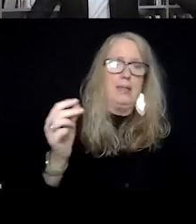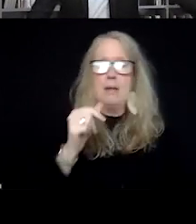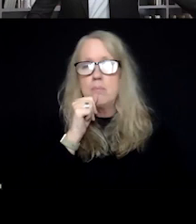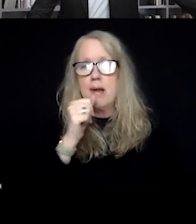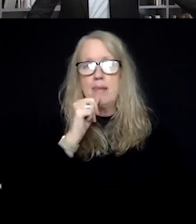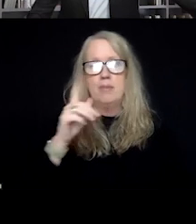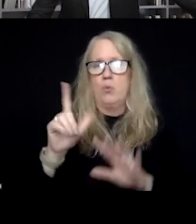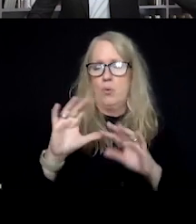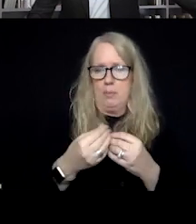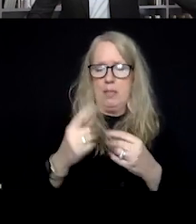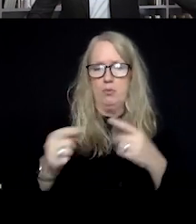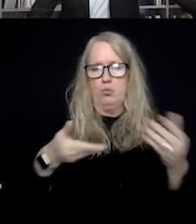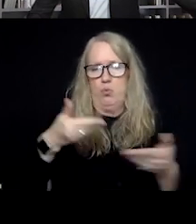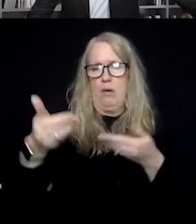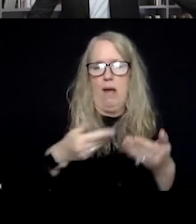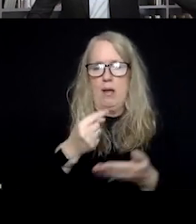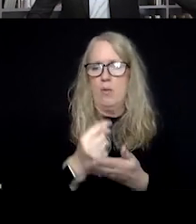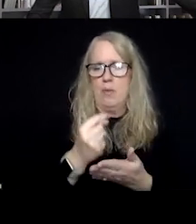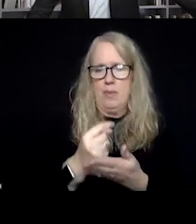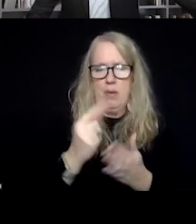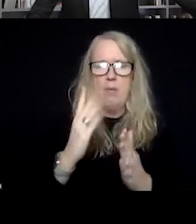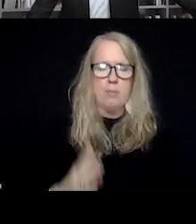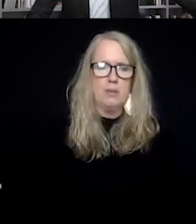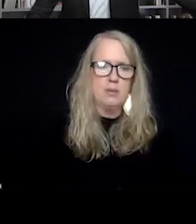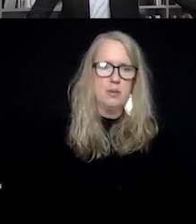ORGANIZATIONS TO HIRE THERAPIST AS WE HAVE THE COMPETITION